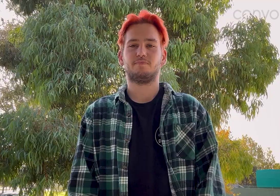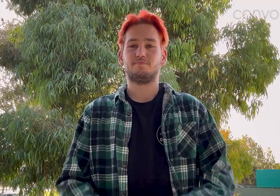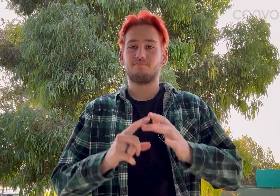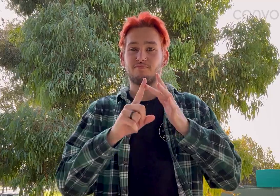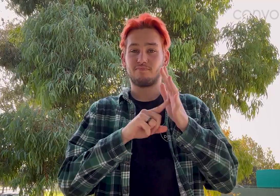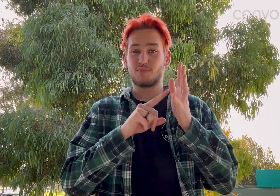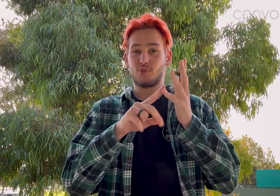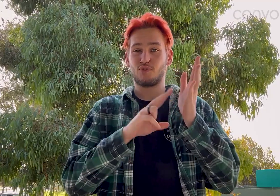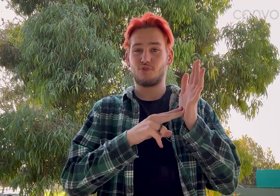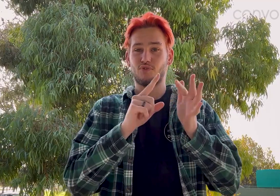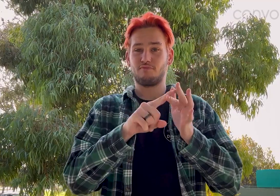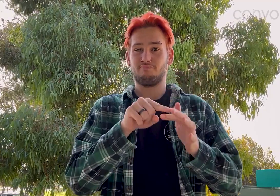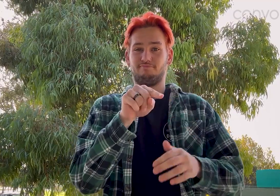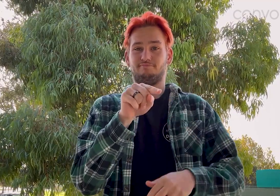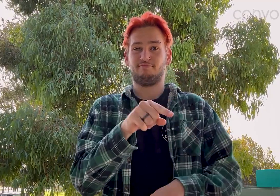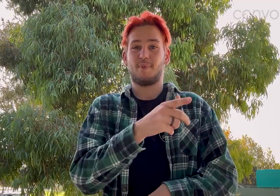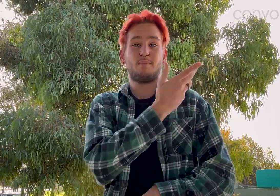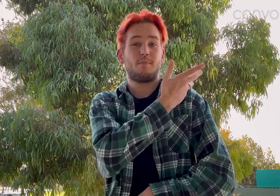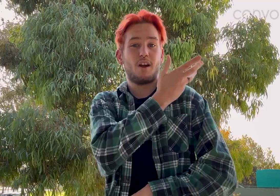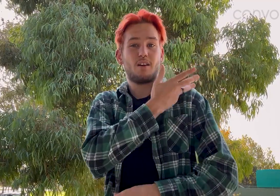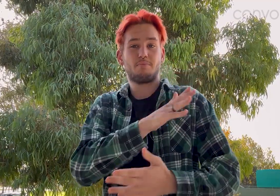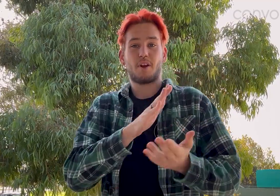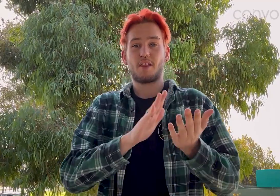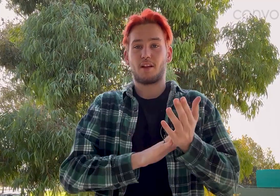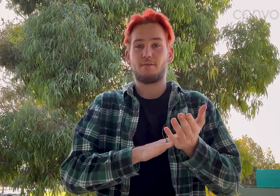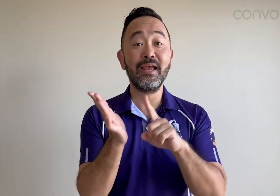June is Pride month